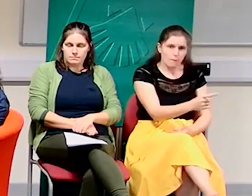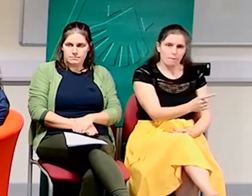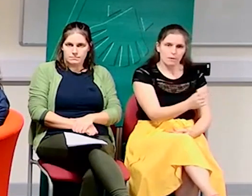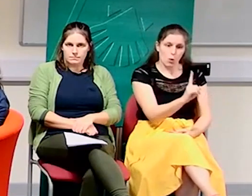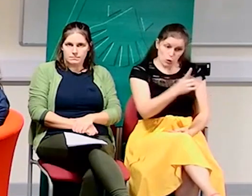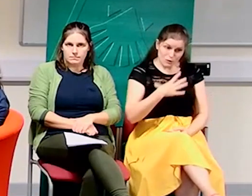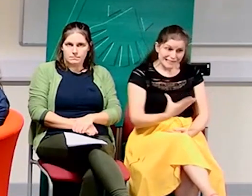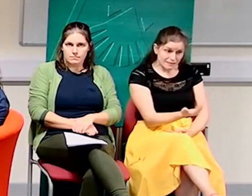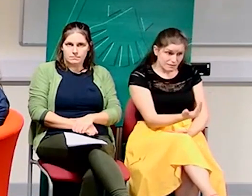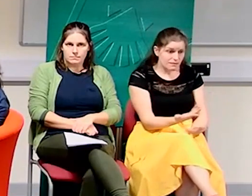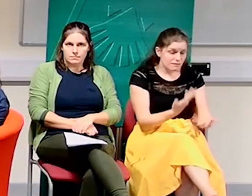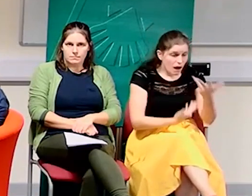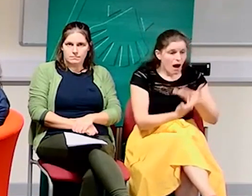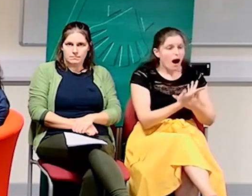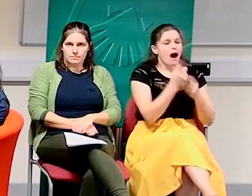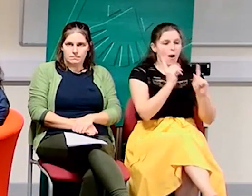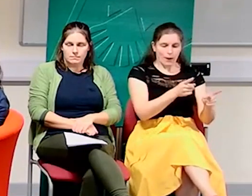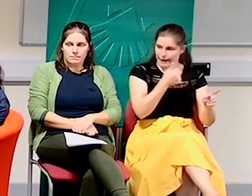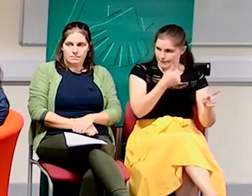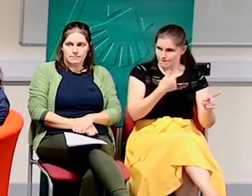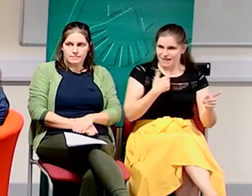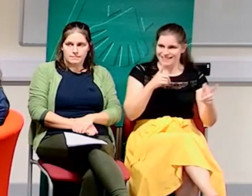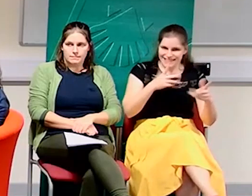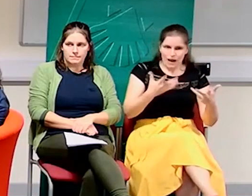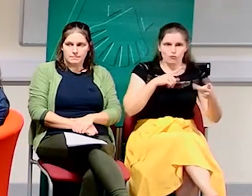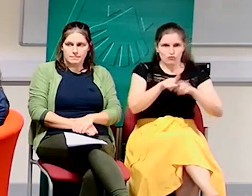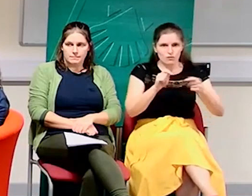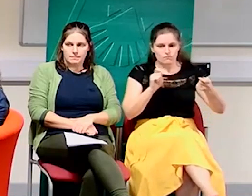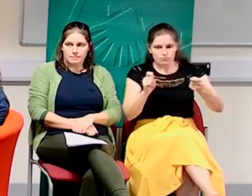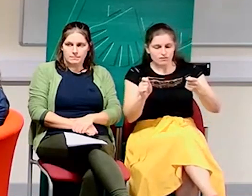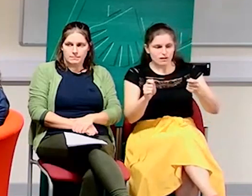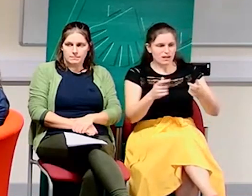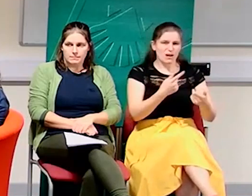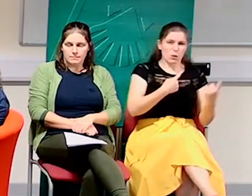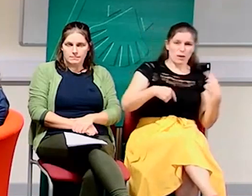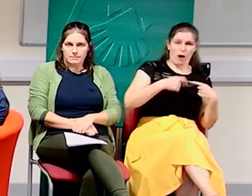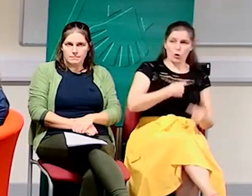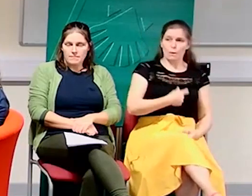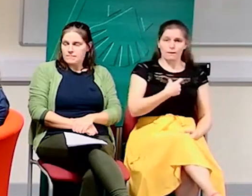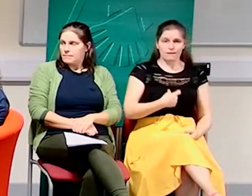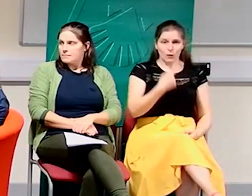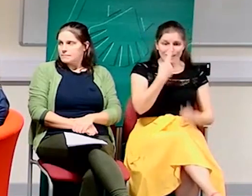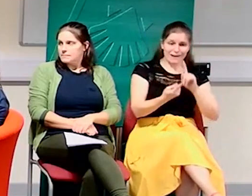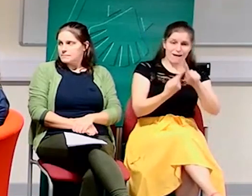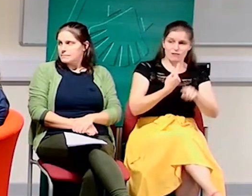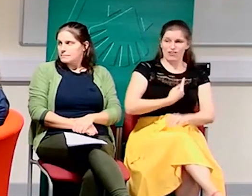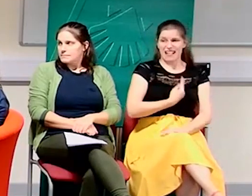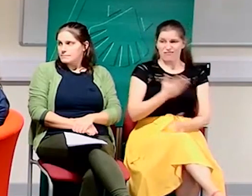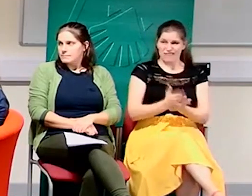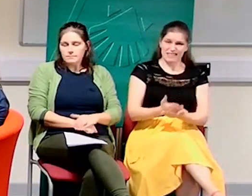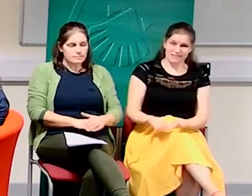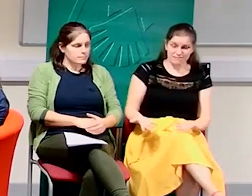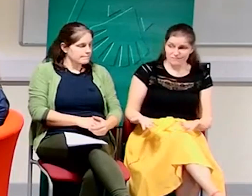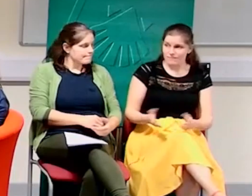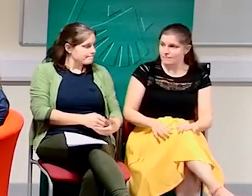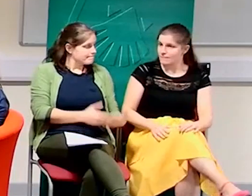they need because we are still human and we can actually answer for ourself most of the time Dani